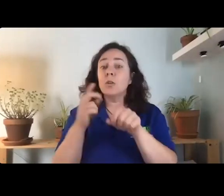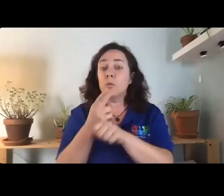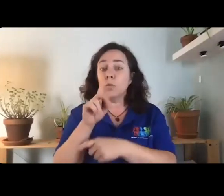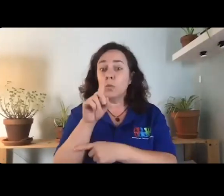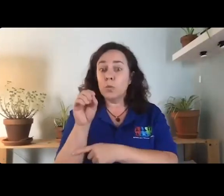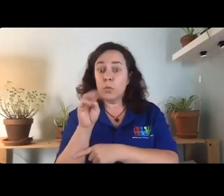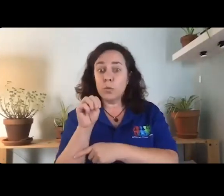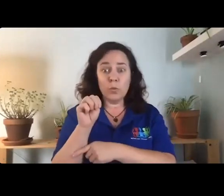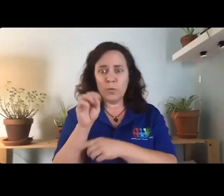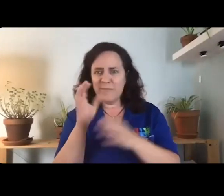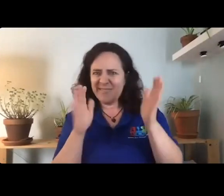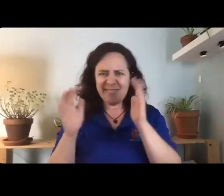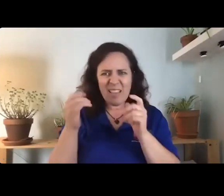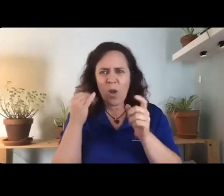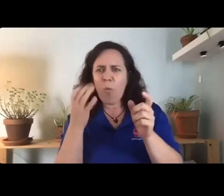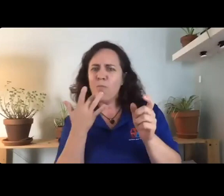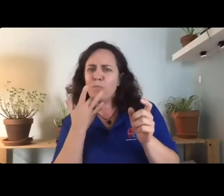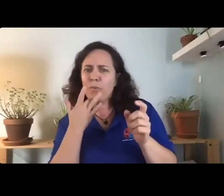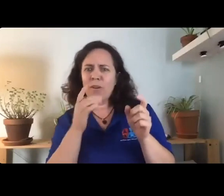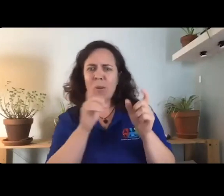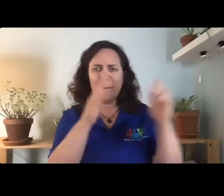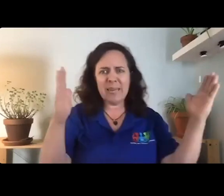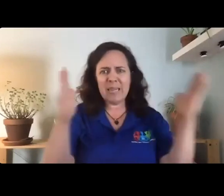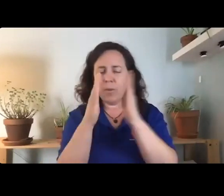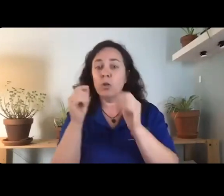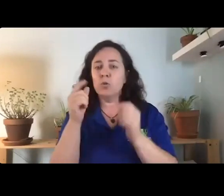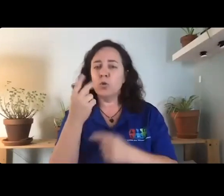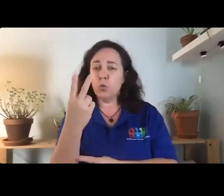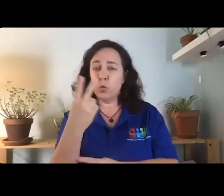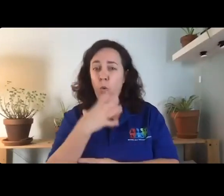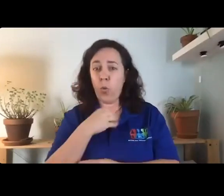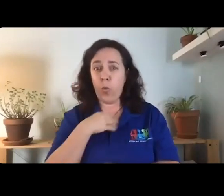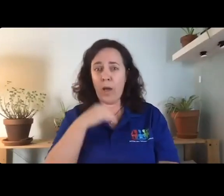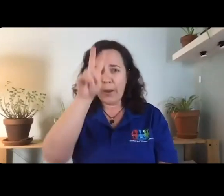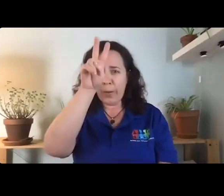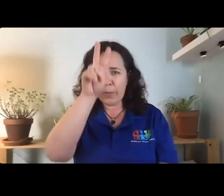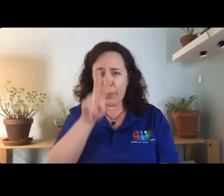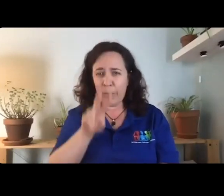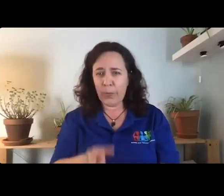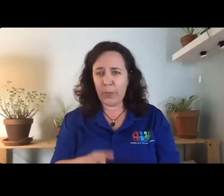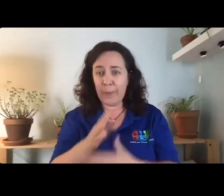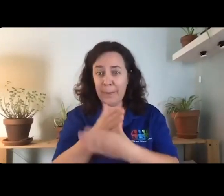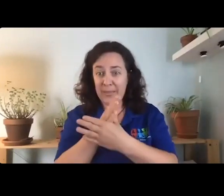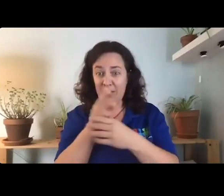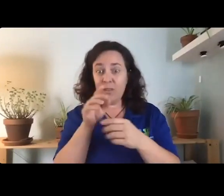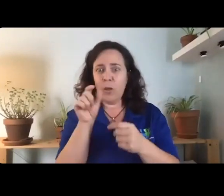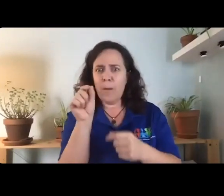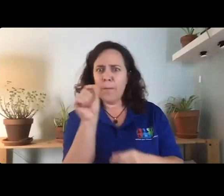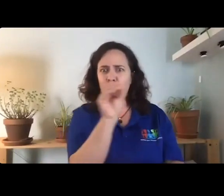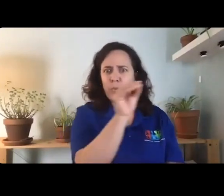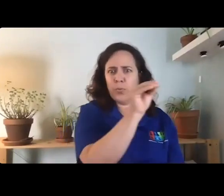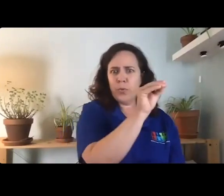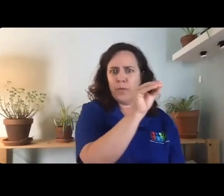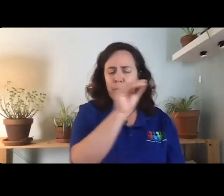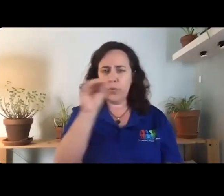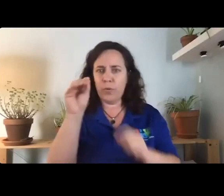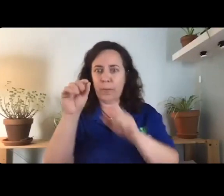Now, in using Zoom, you have some preferences on what the screen looks like.